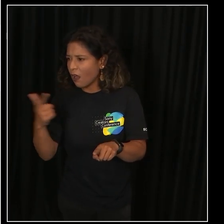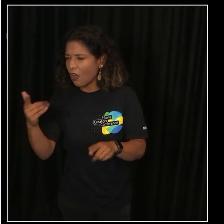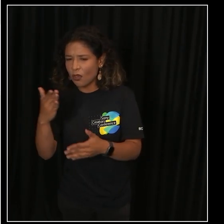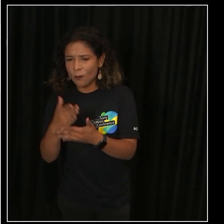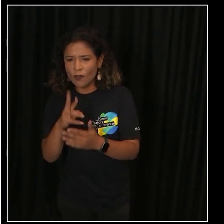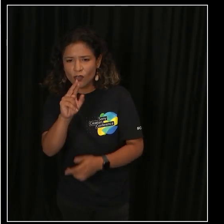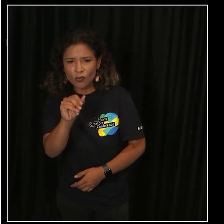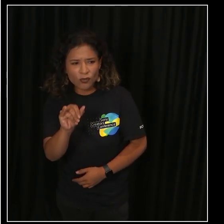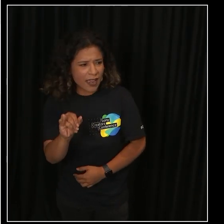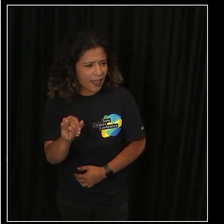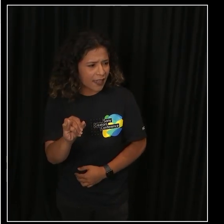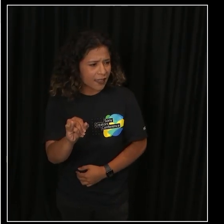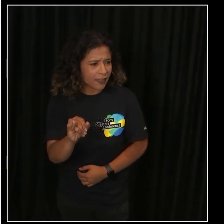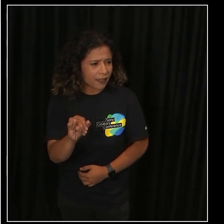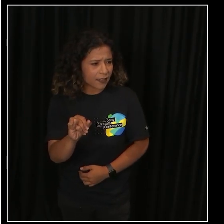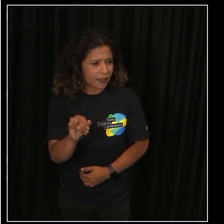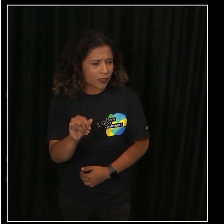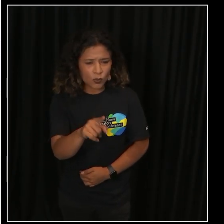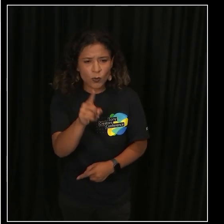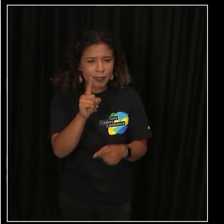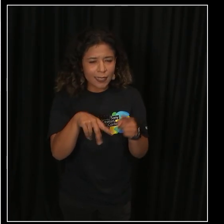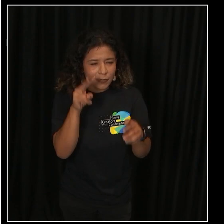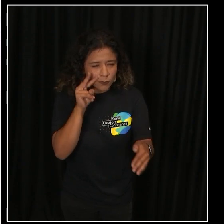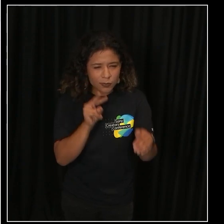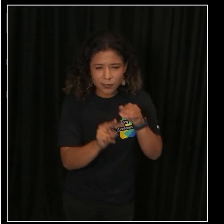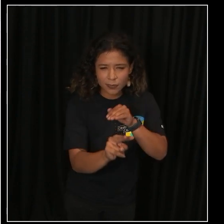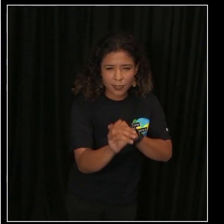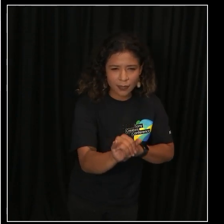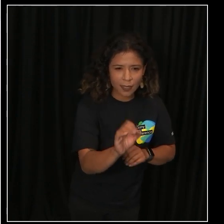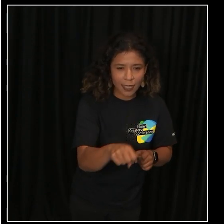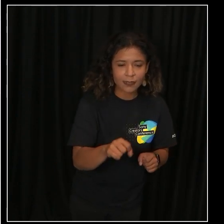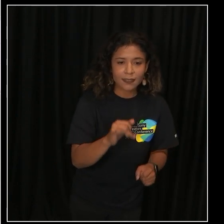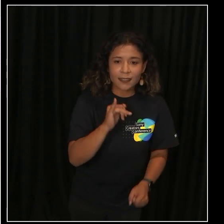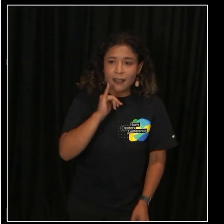And that you can't predict that. And it could go really, really badly.